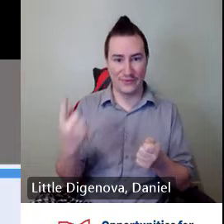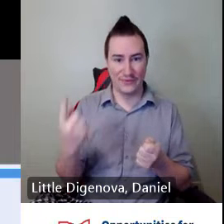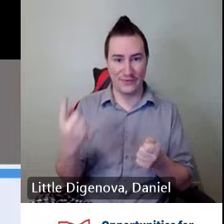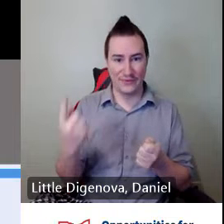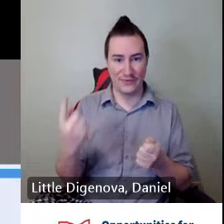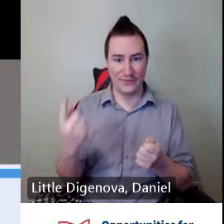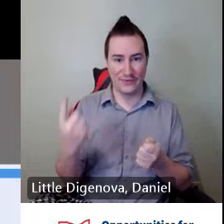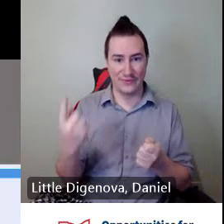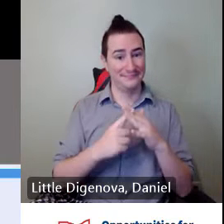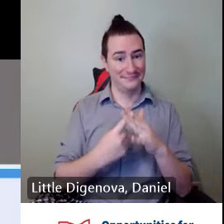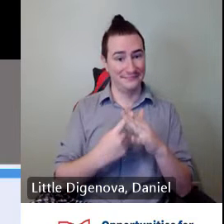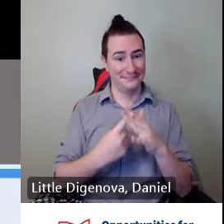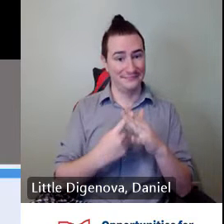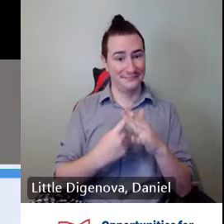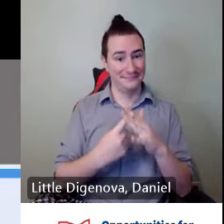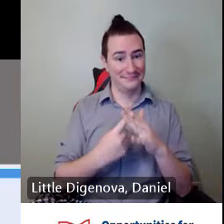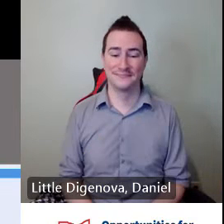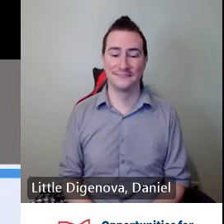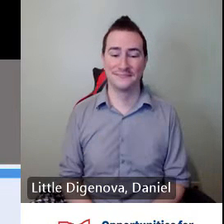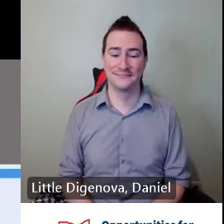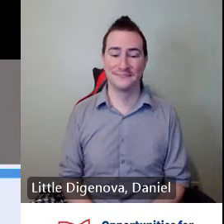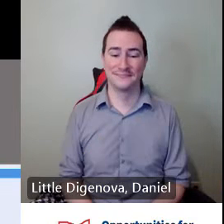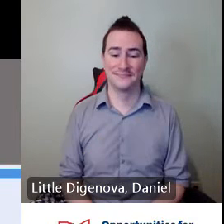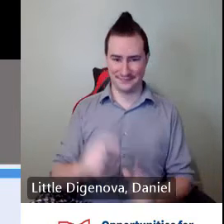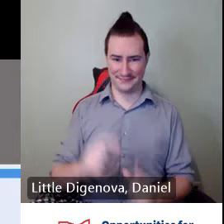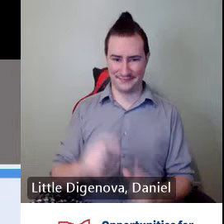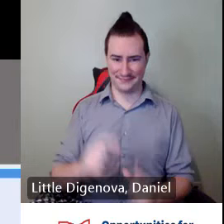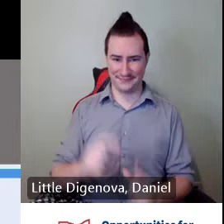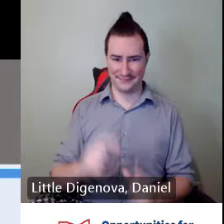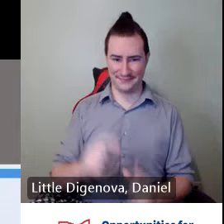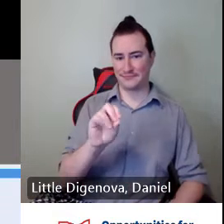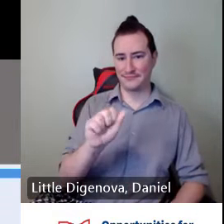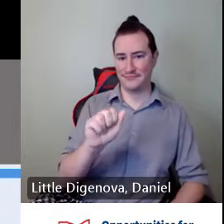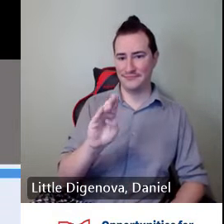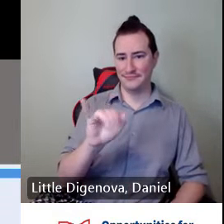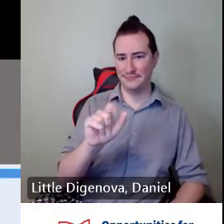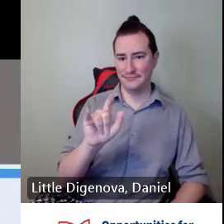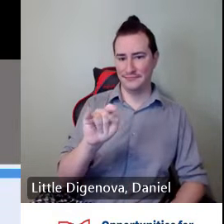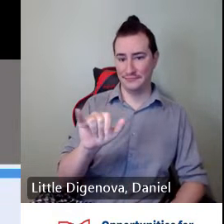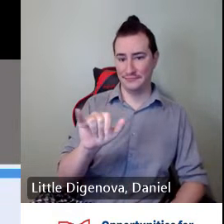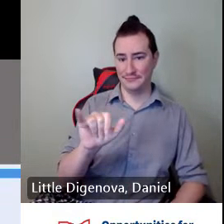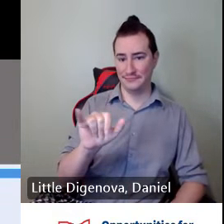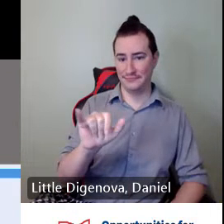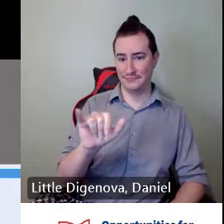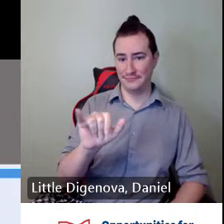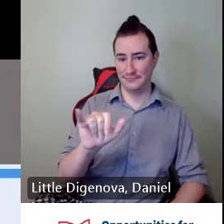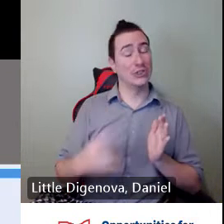When we hear the term disability, we often think of apparent disabilities like a person who has a physical